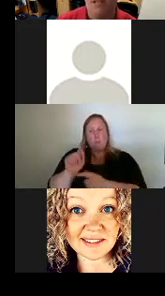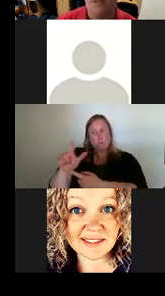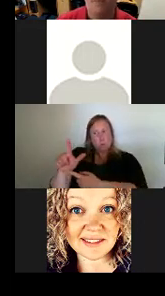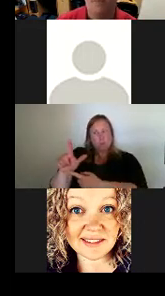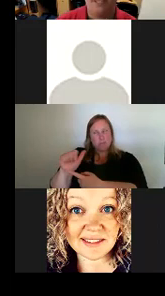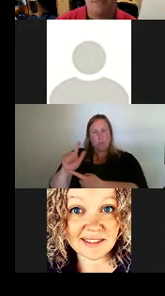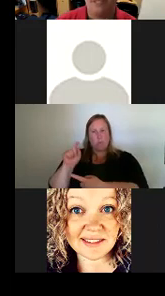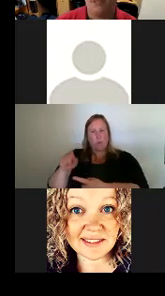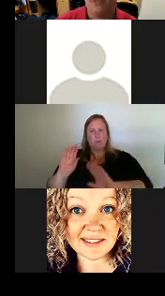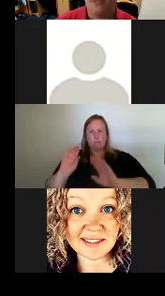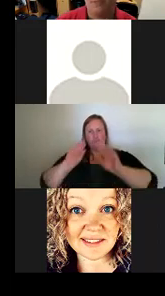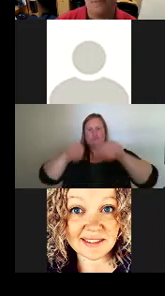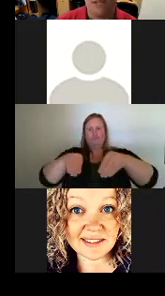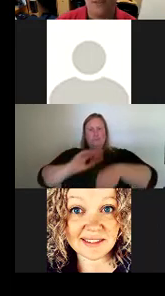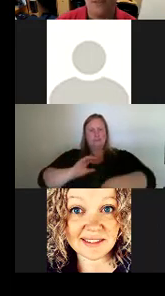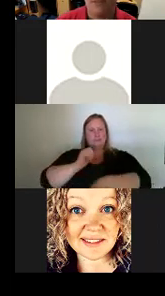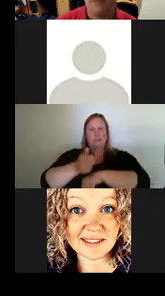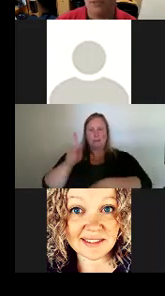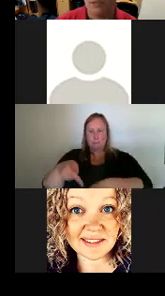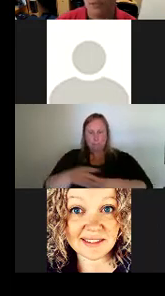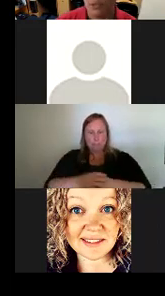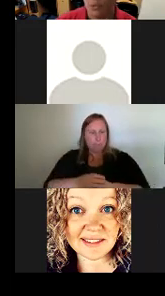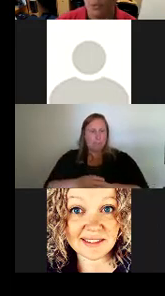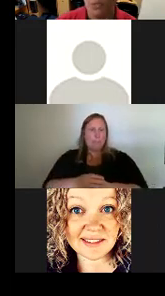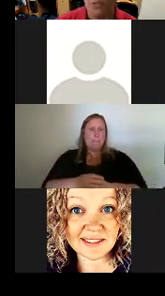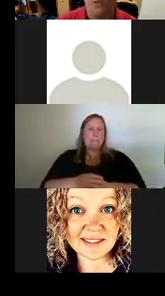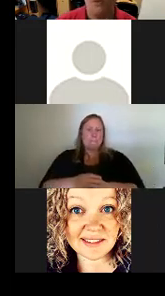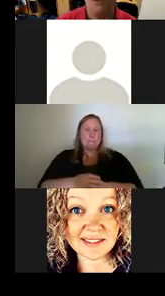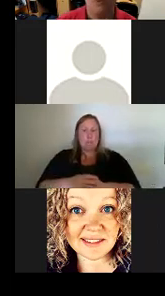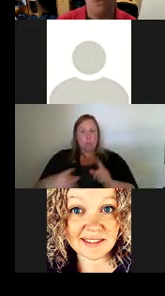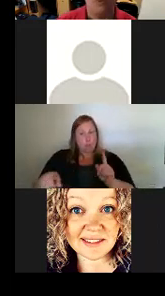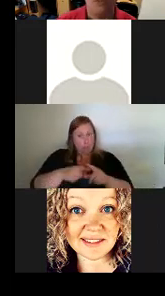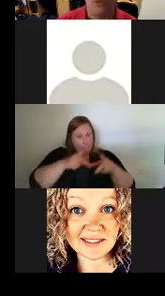PARTICIPANTS AND SERVICE PROVIDERS MUST FIRST LEARNING THE TOOLS.